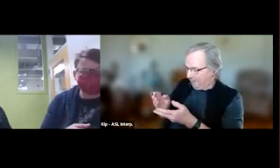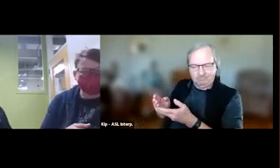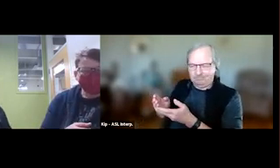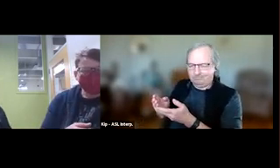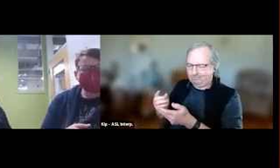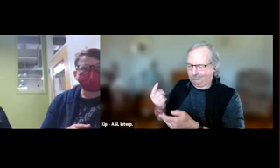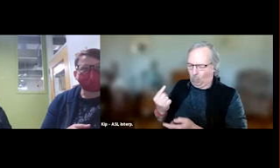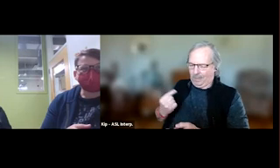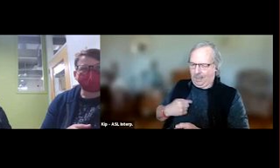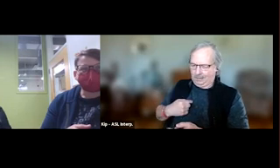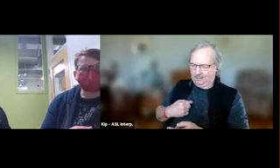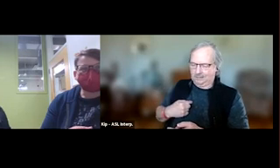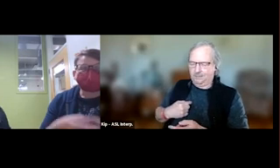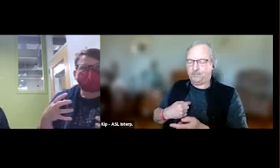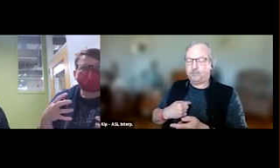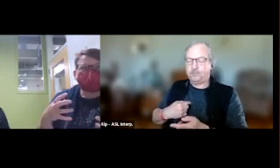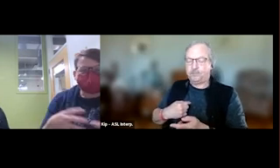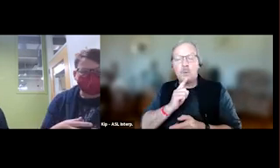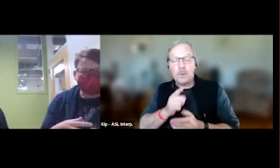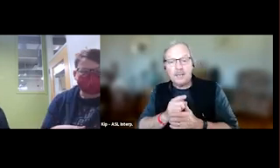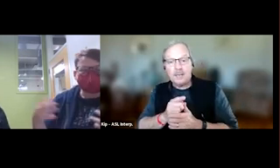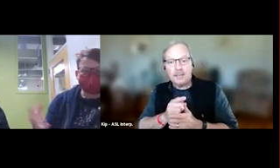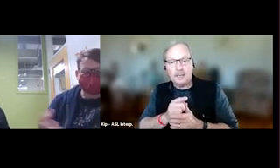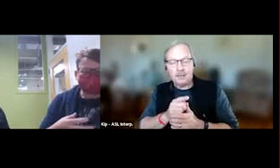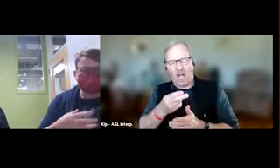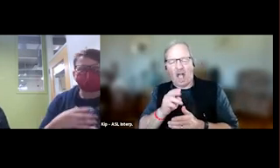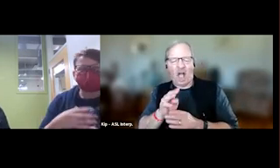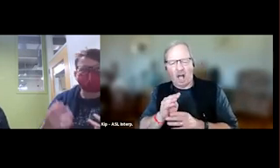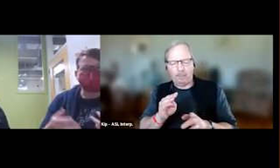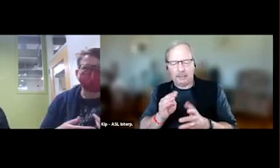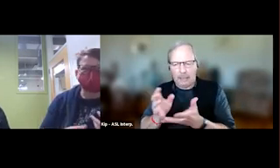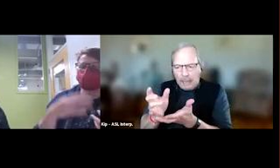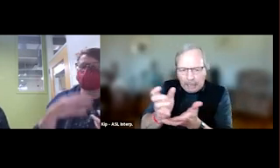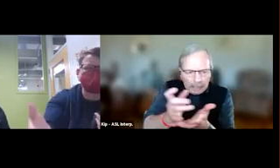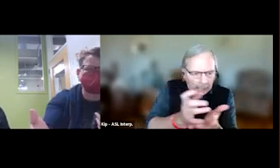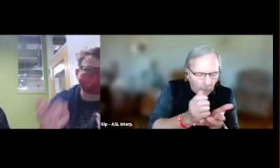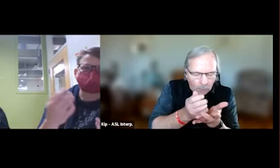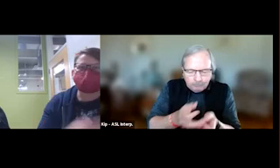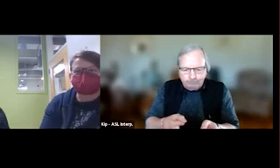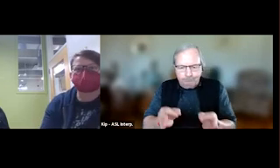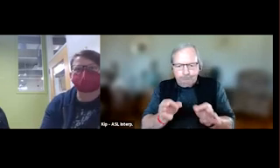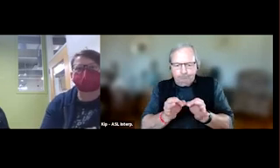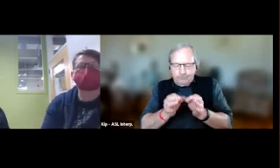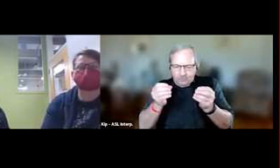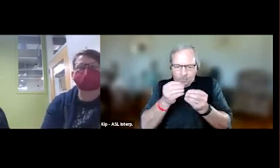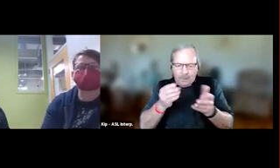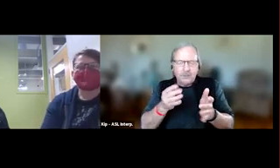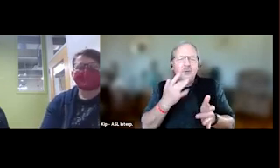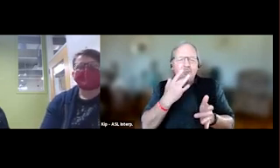So we really are like a hub in the process gathering all the critical components and I'm sure everyone's familiar with these critical components,